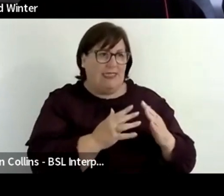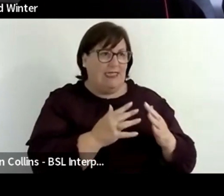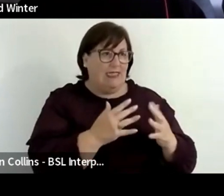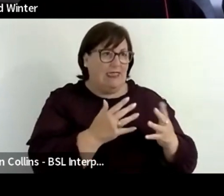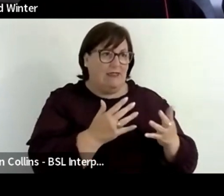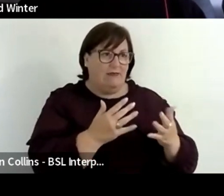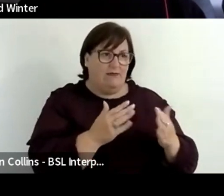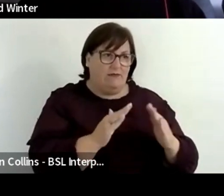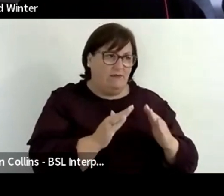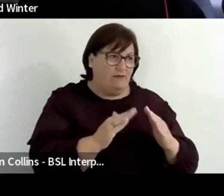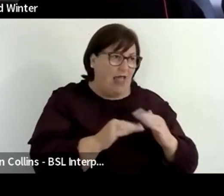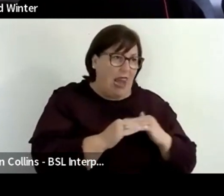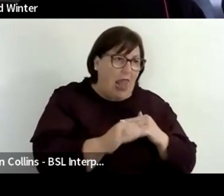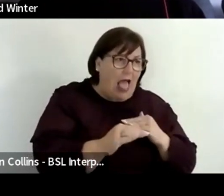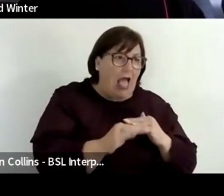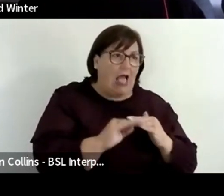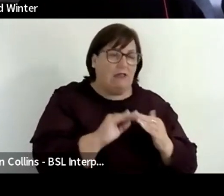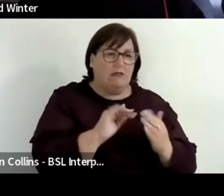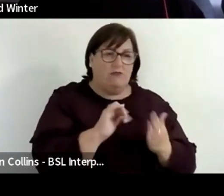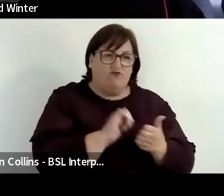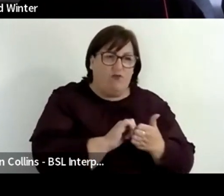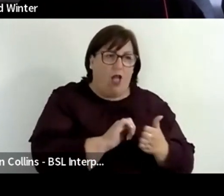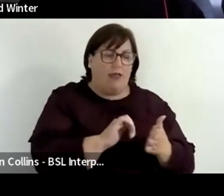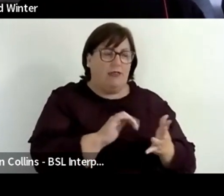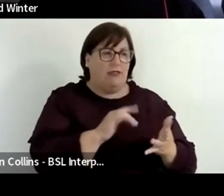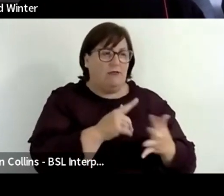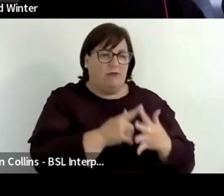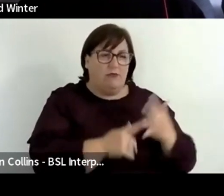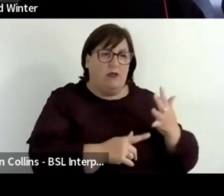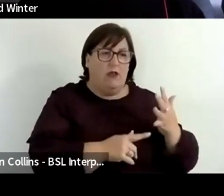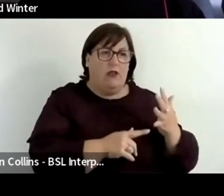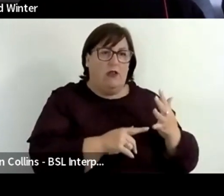It isn't you just go into a black hole and are forgotten about, we use that.